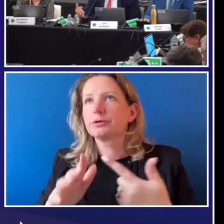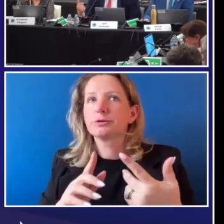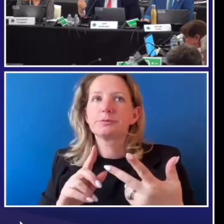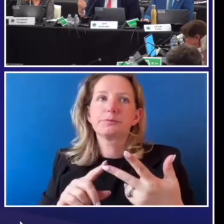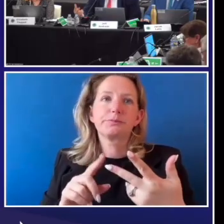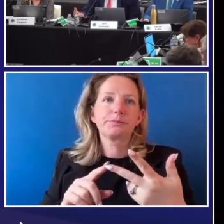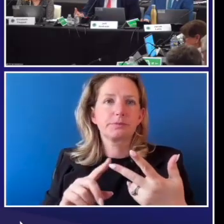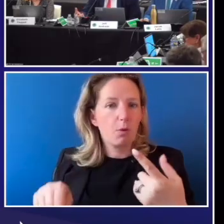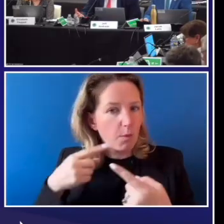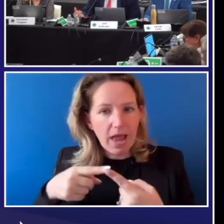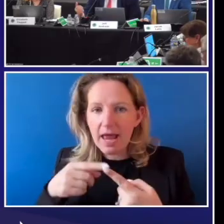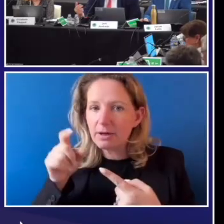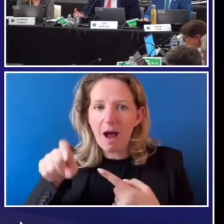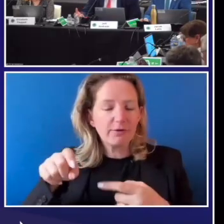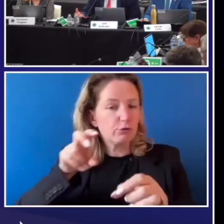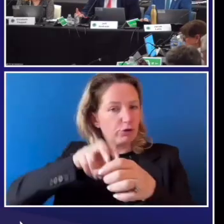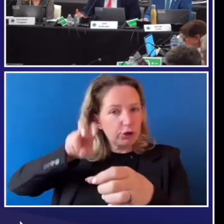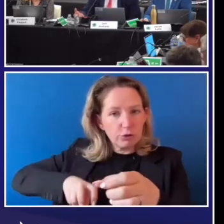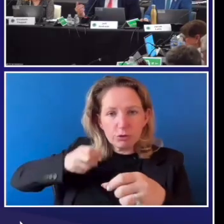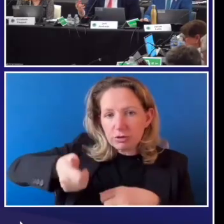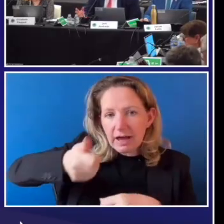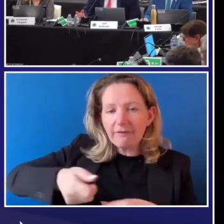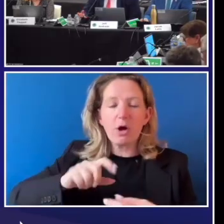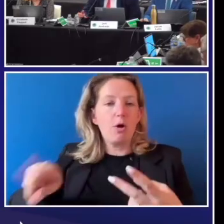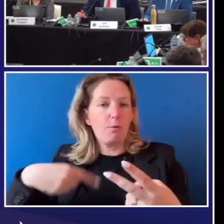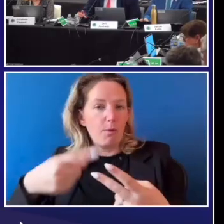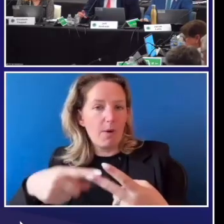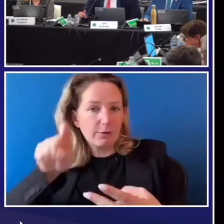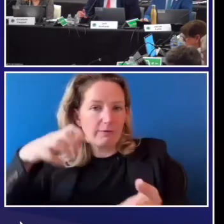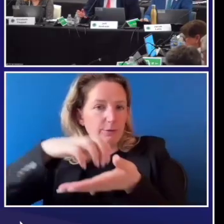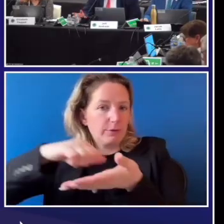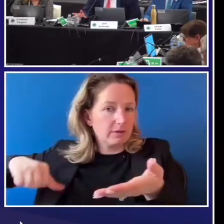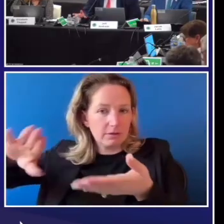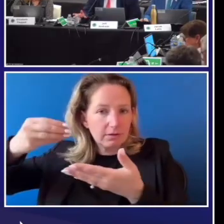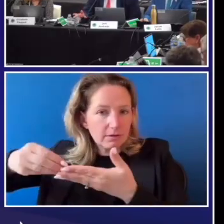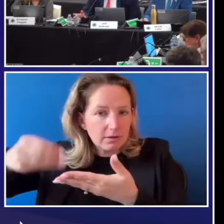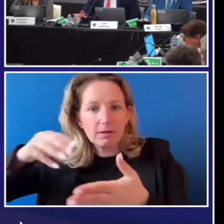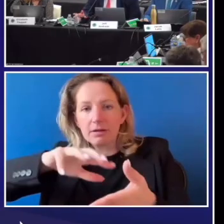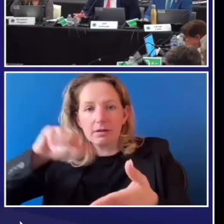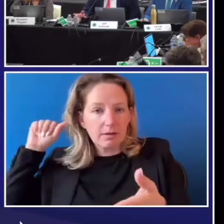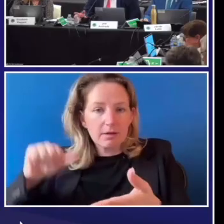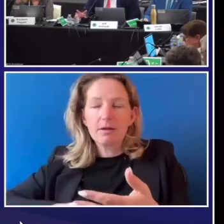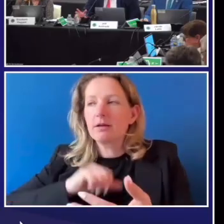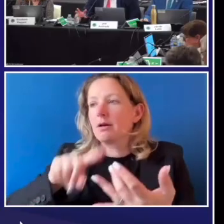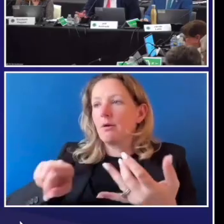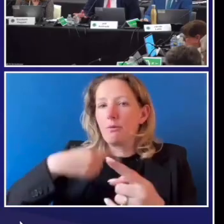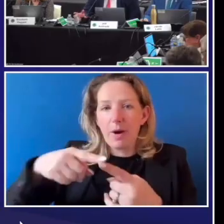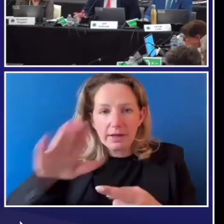you know, when do you have to recuse, when do you have to divest? When are you restricted in your duties? Much more specific.